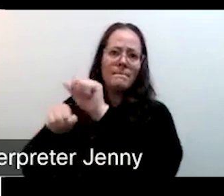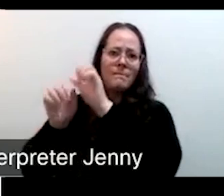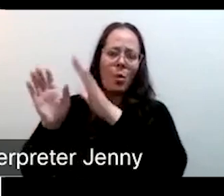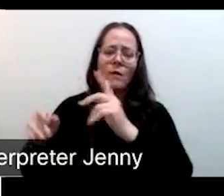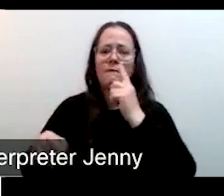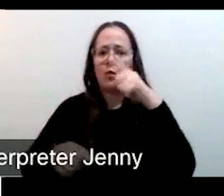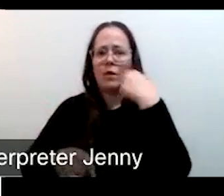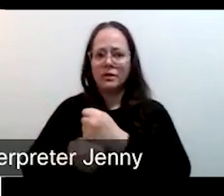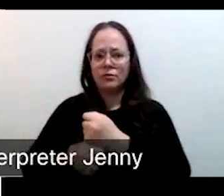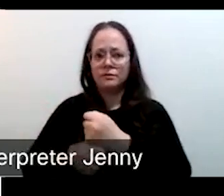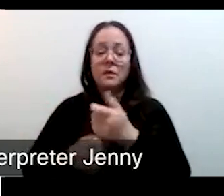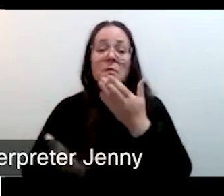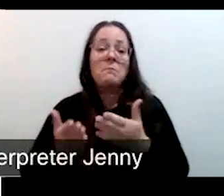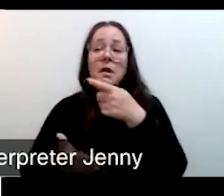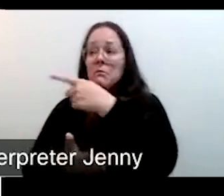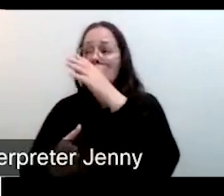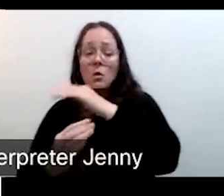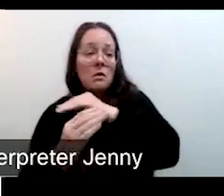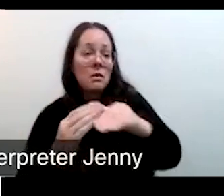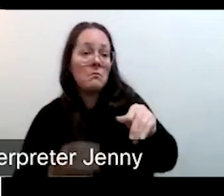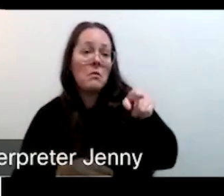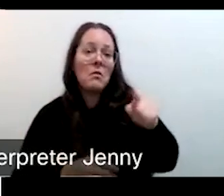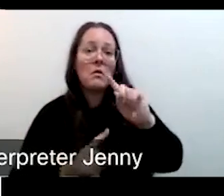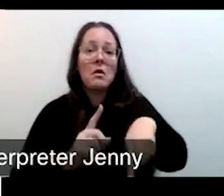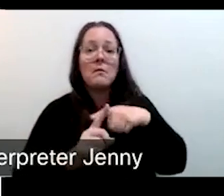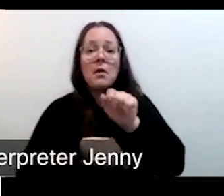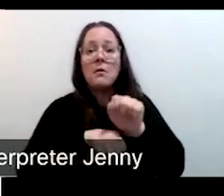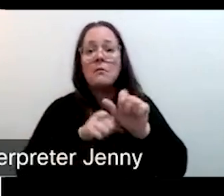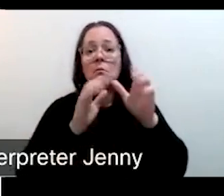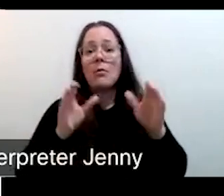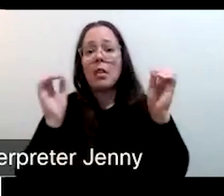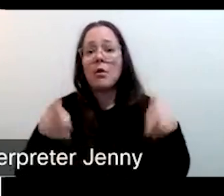You may receive emails or phone calls about employment opportunities from employers any